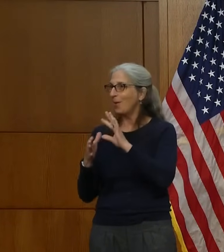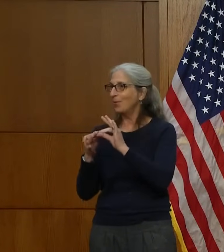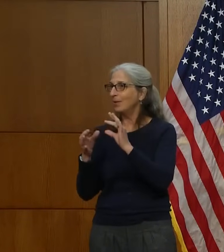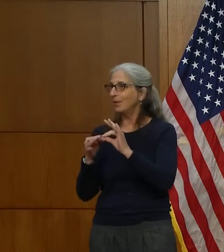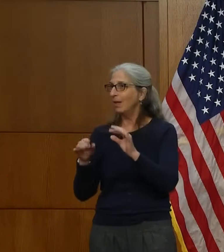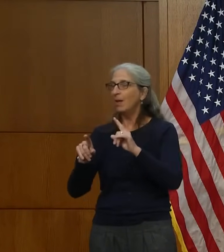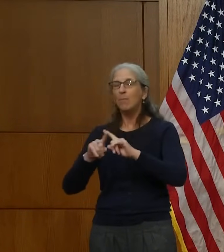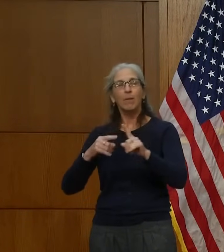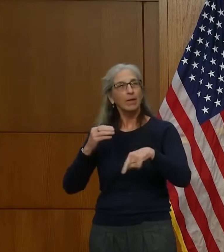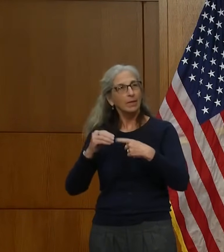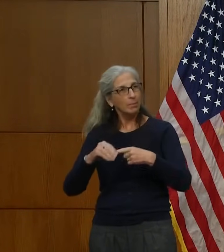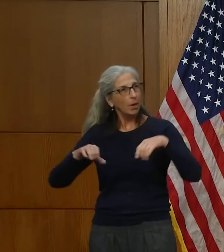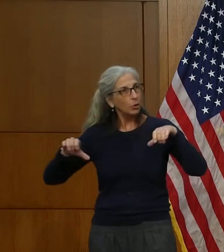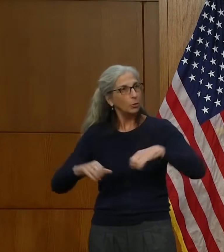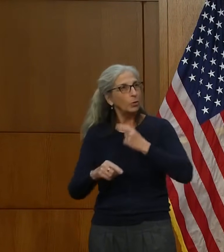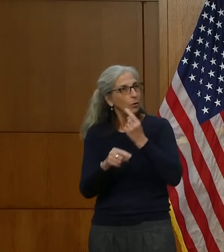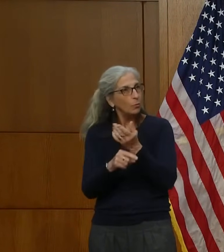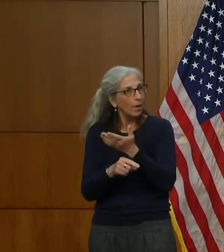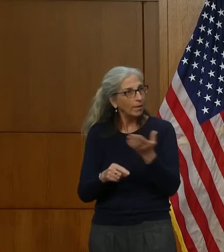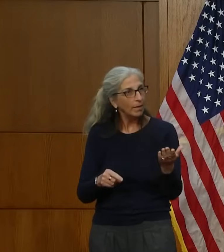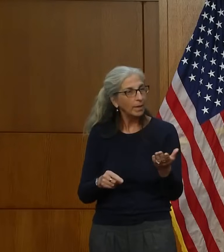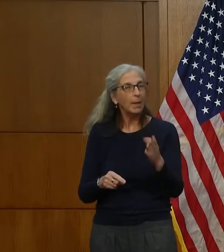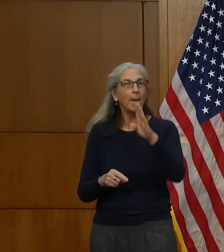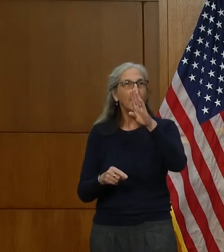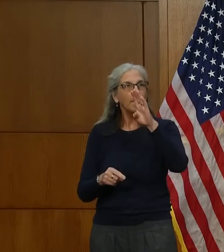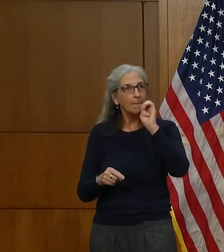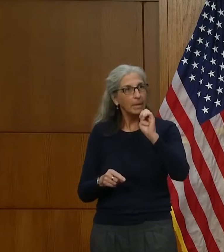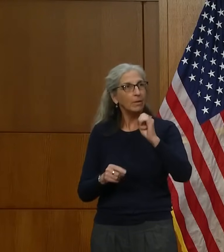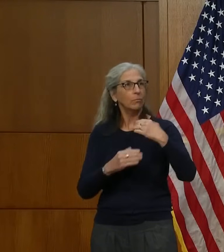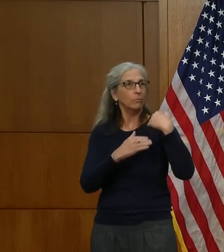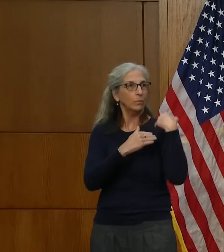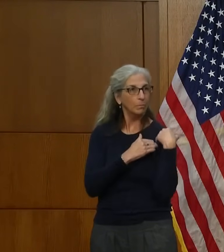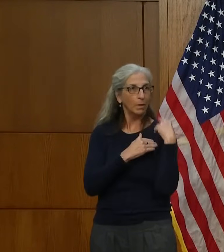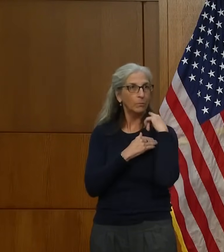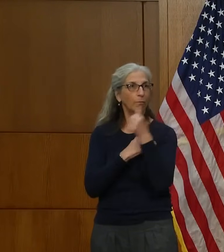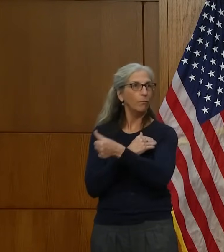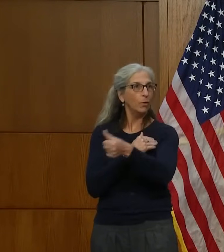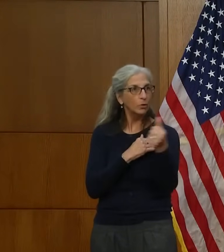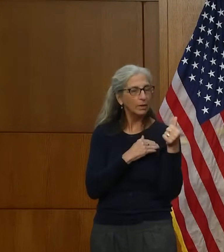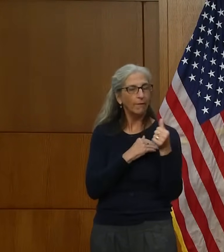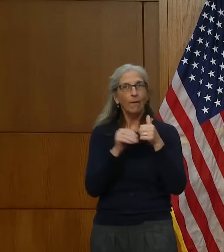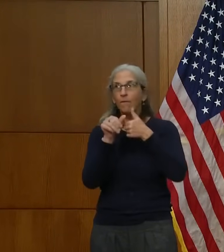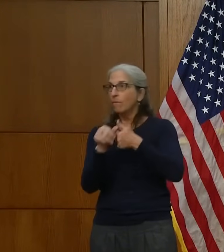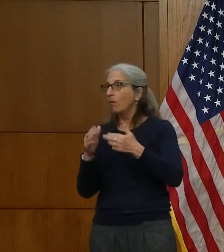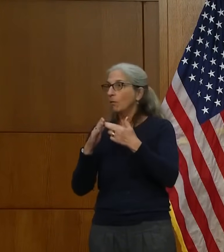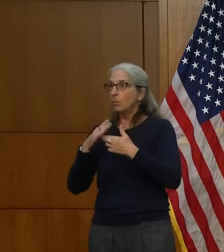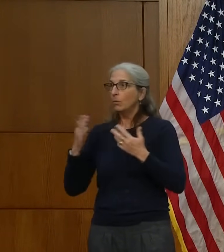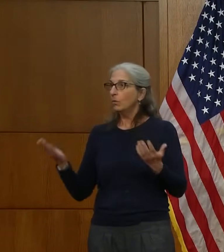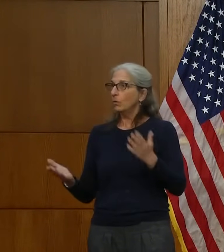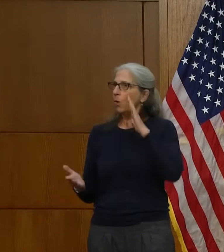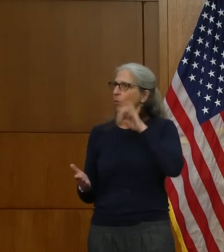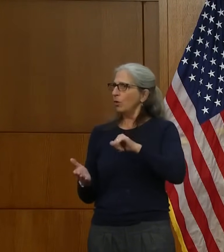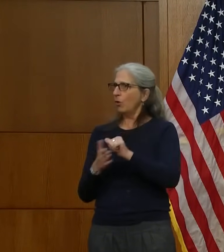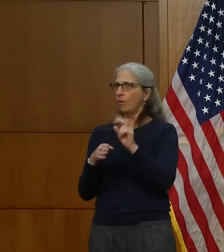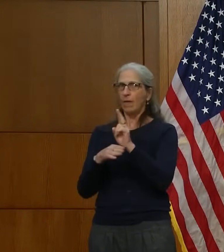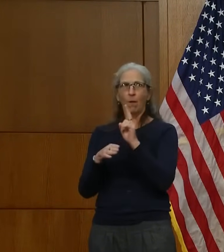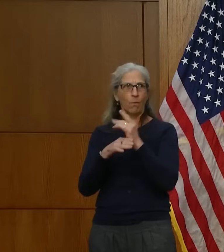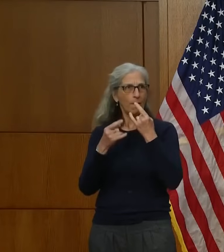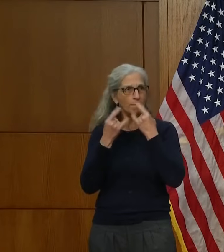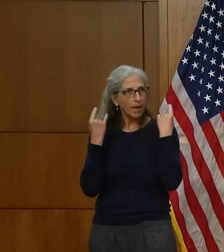THIS IS NOT ROCKET SCIENCE. IT'S NOT BRAIN SURGERY. AS I WOULD SAY THIS IS ABOUT DOING THE RIGHT THING, TAKING RESPONSIBILITY AND FOLLOWING